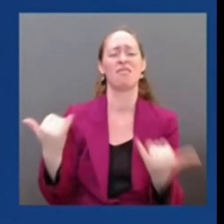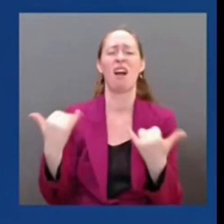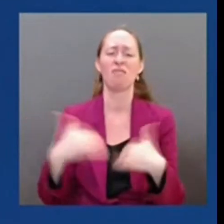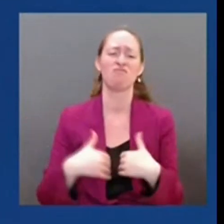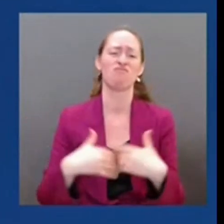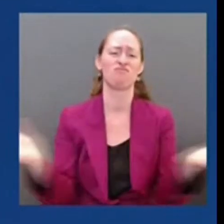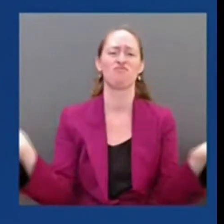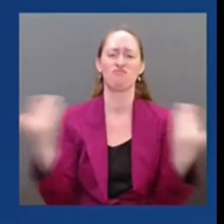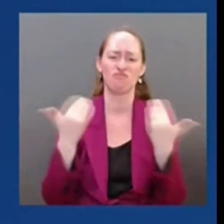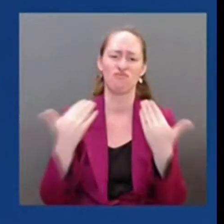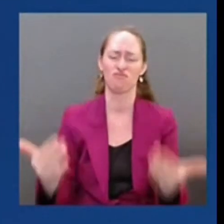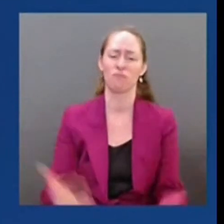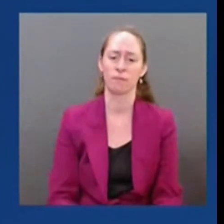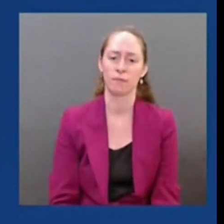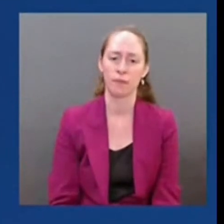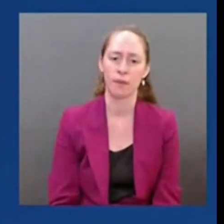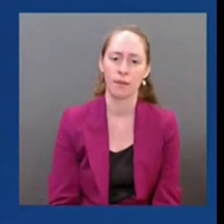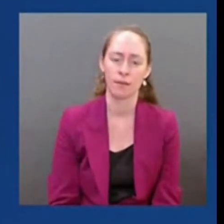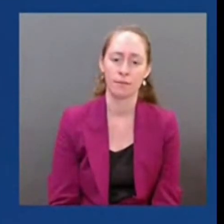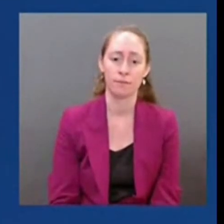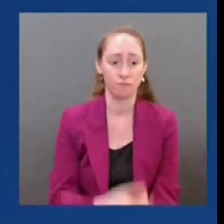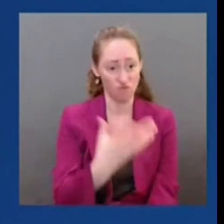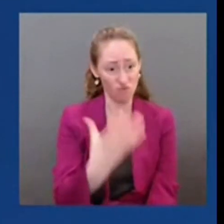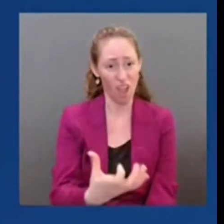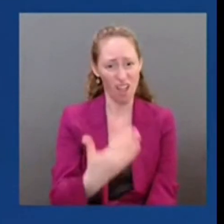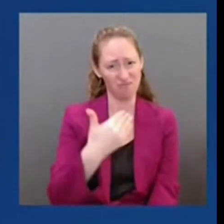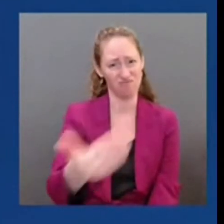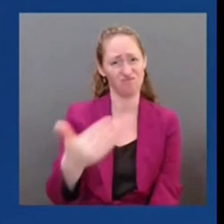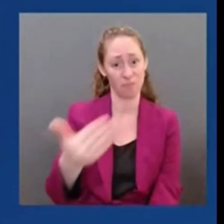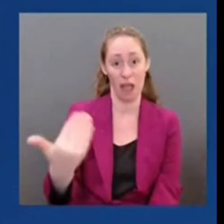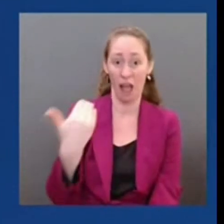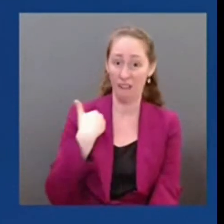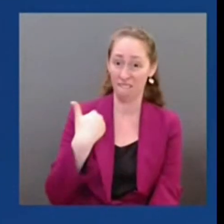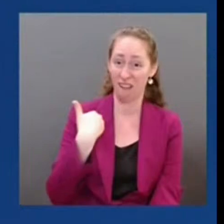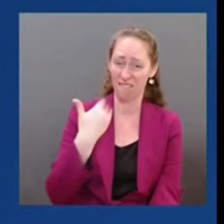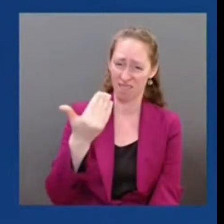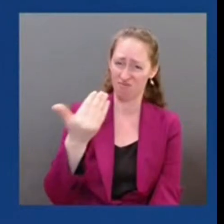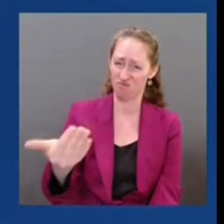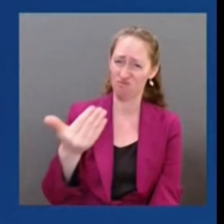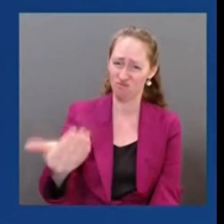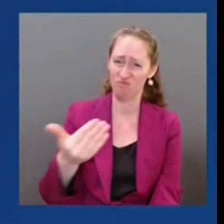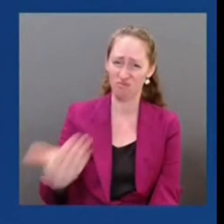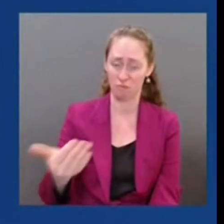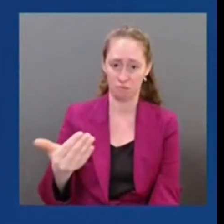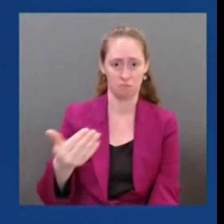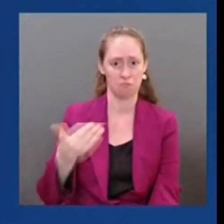NOW. WE ARE NOT TRYING TO PREVENT AMERICANS FROM GETTING THEM. THE OPPOSITE. WE ARE TRYING TO MAKE SURE